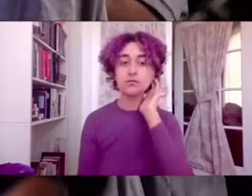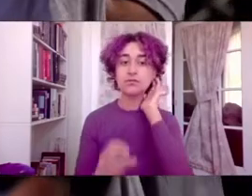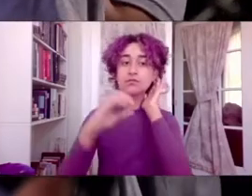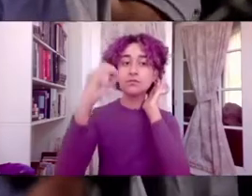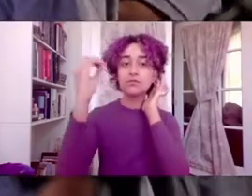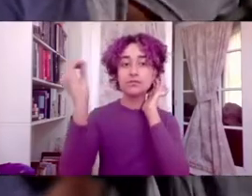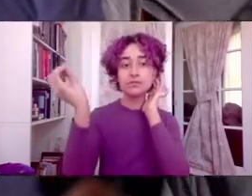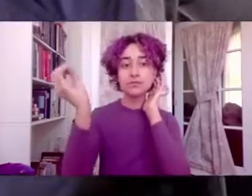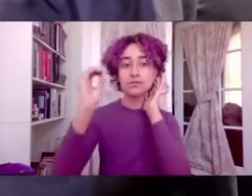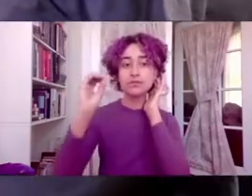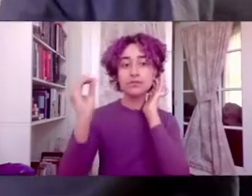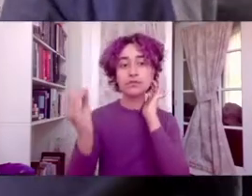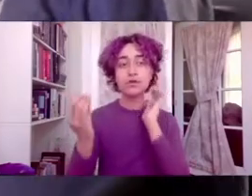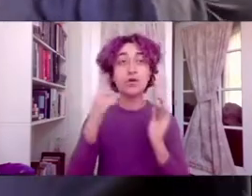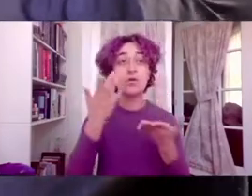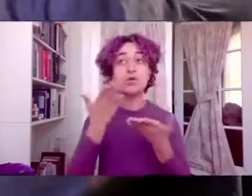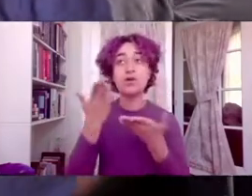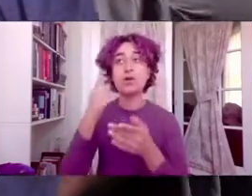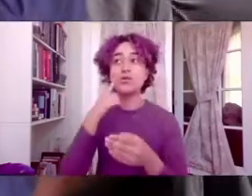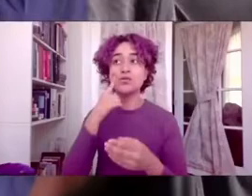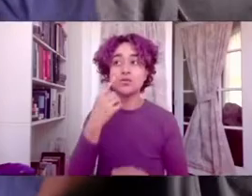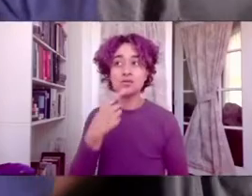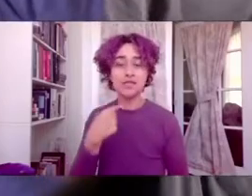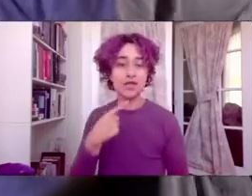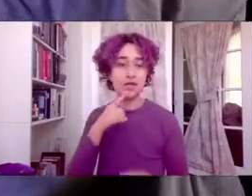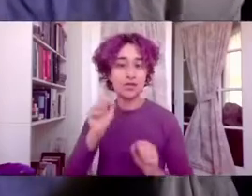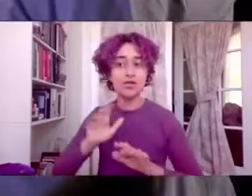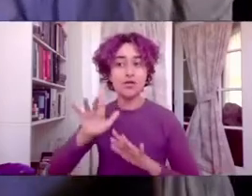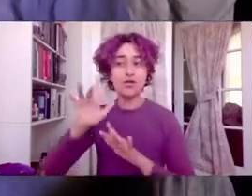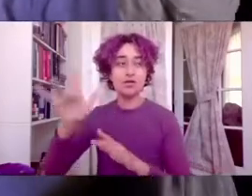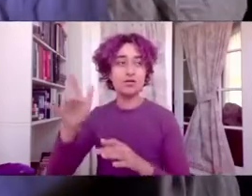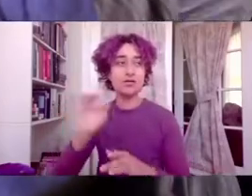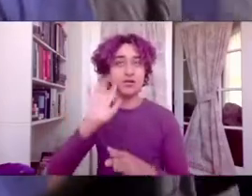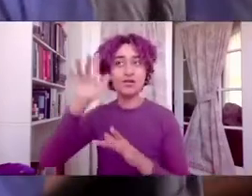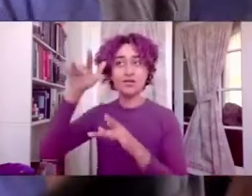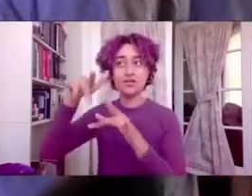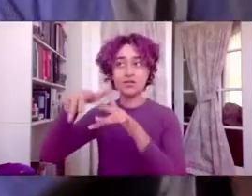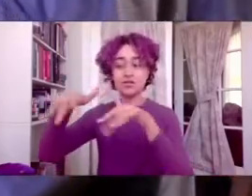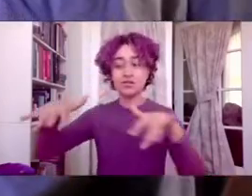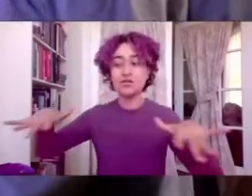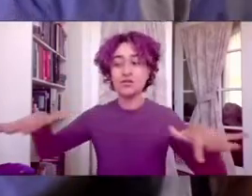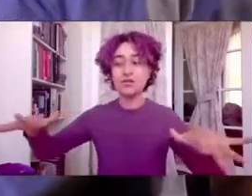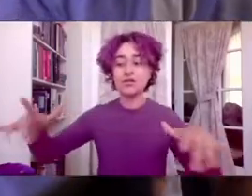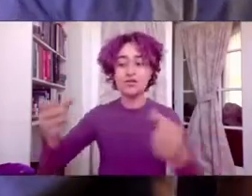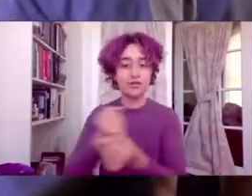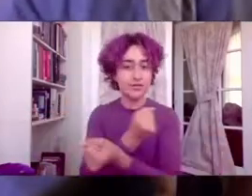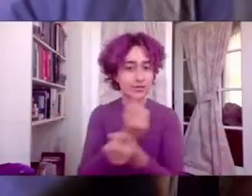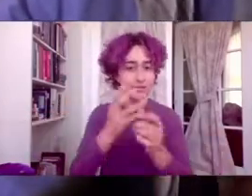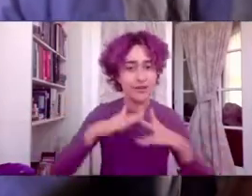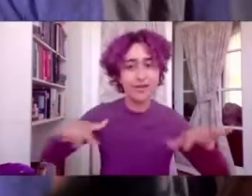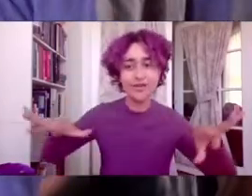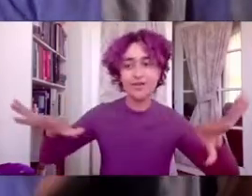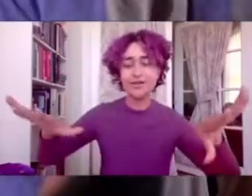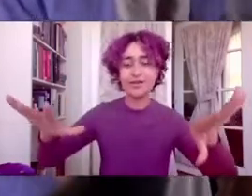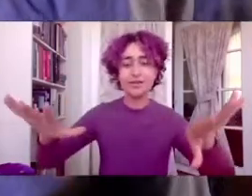Go tell it on the mountain Over the hills and everywhere